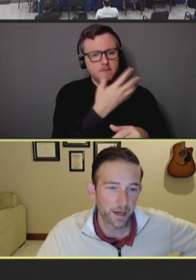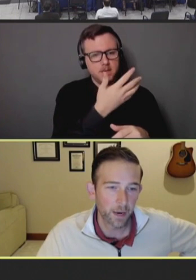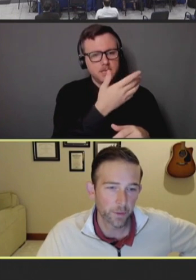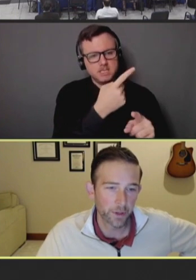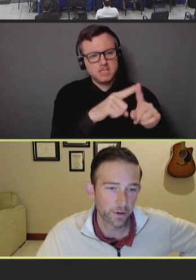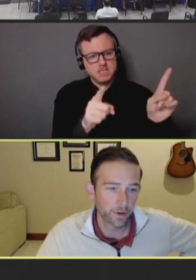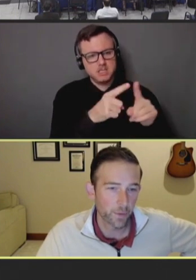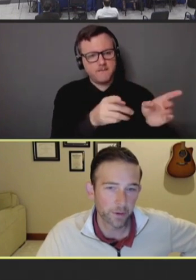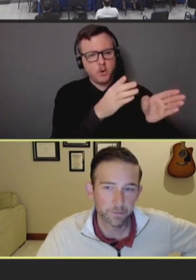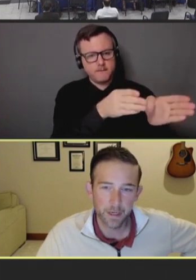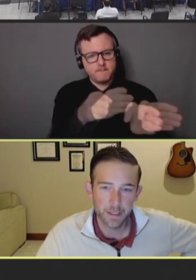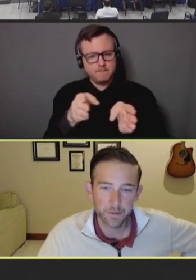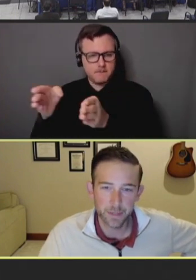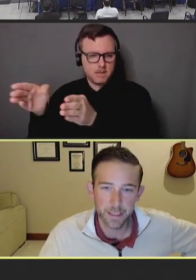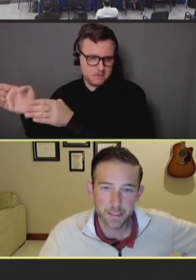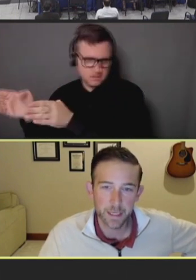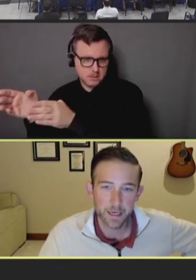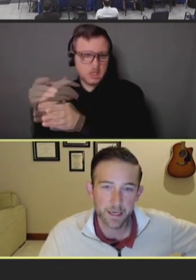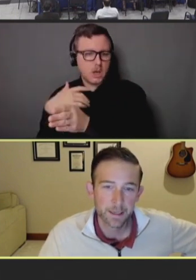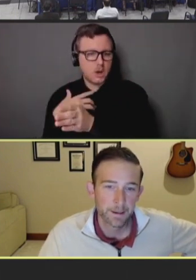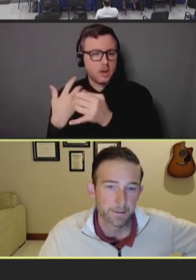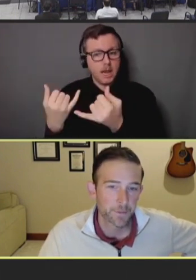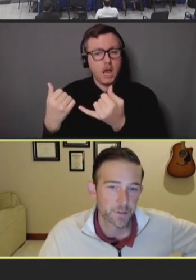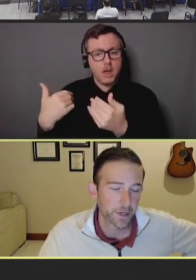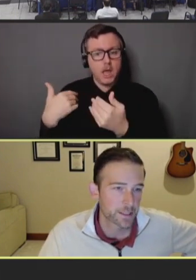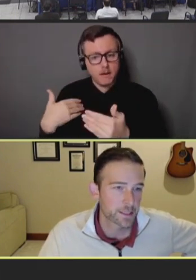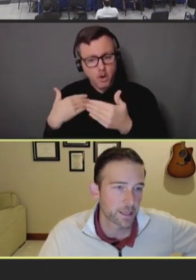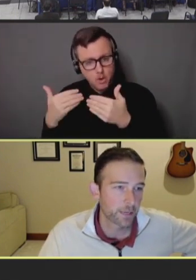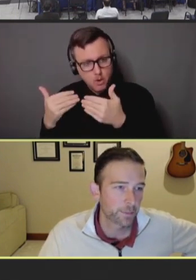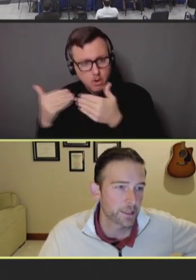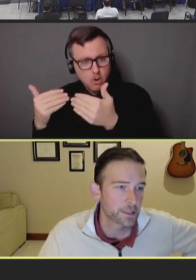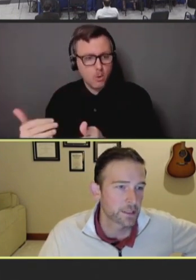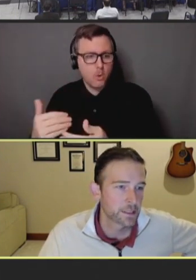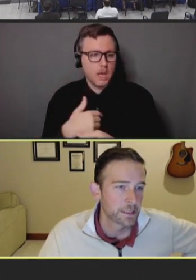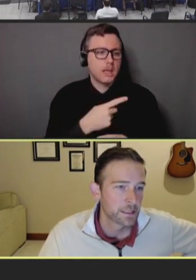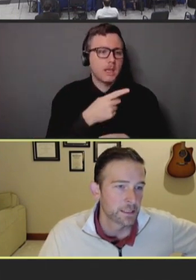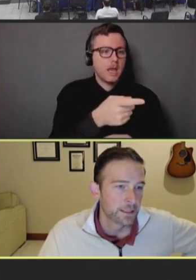And now with an ongoing phase three study. So, next slide please.